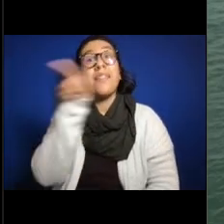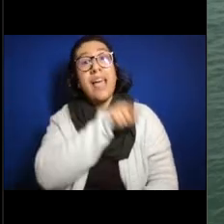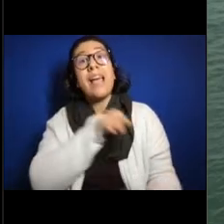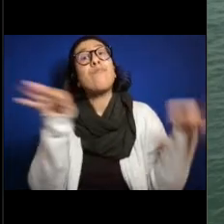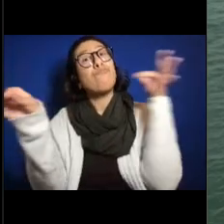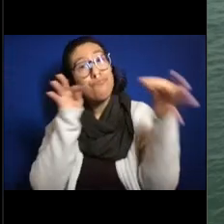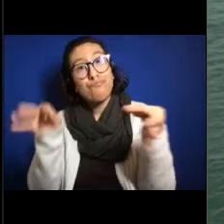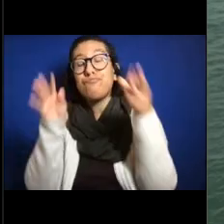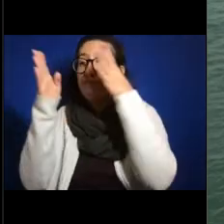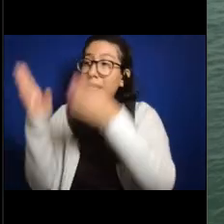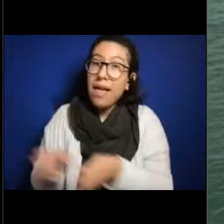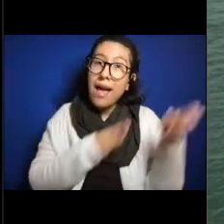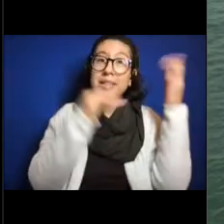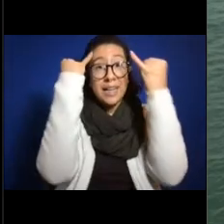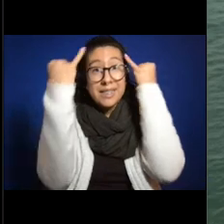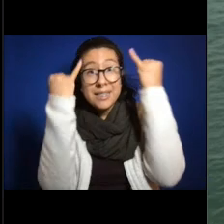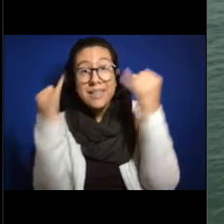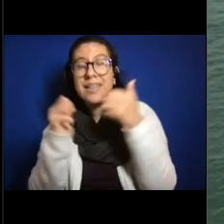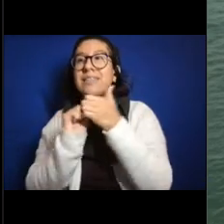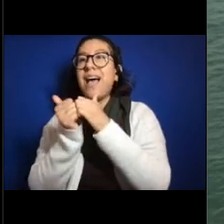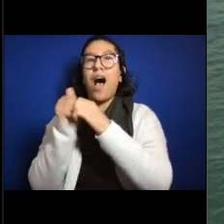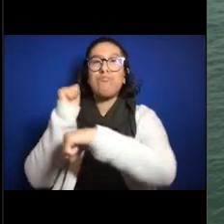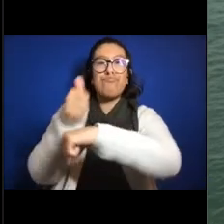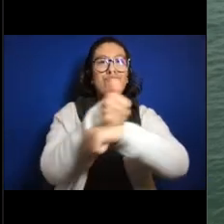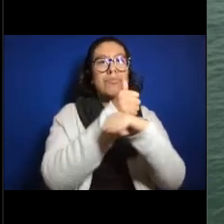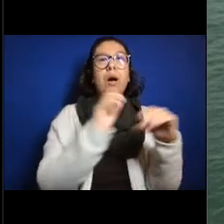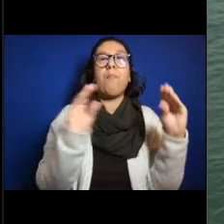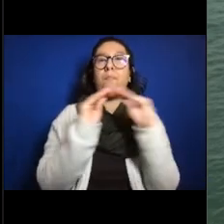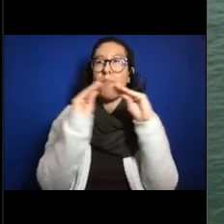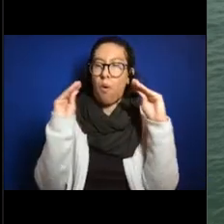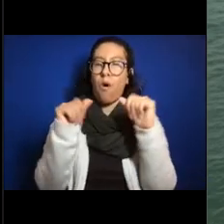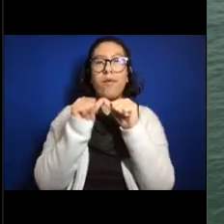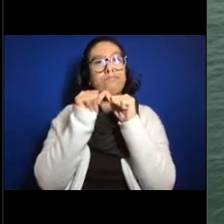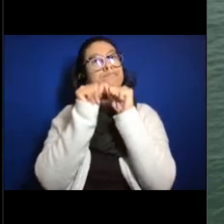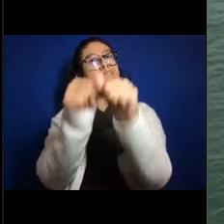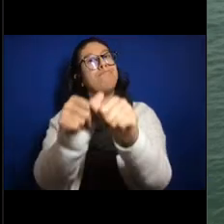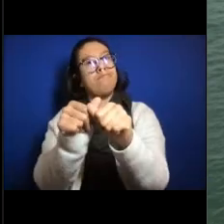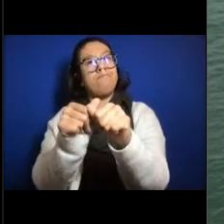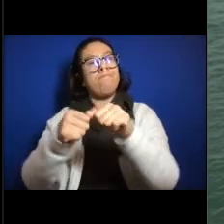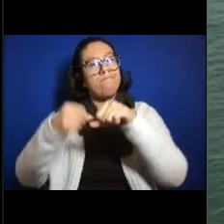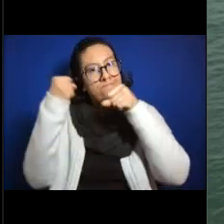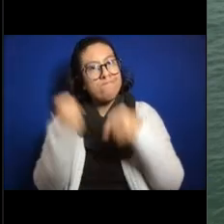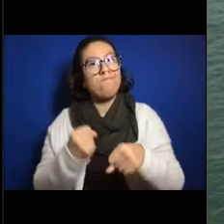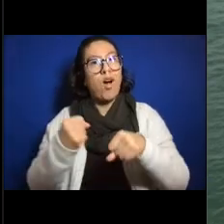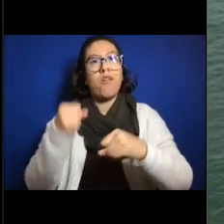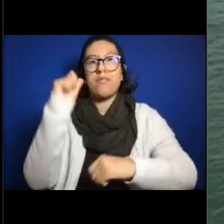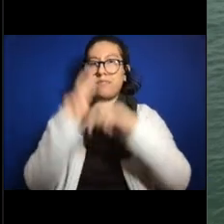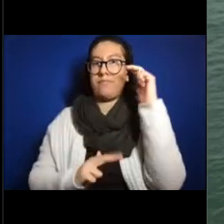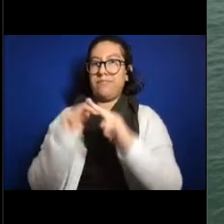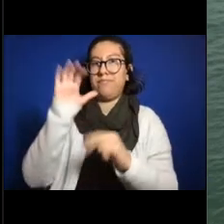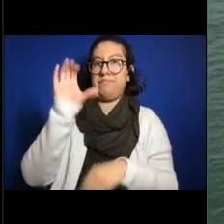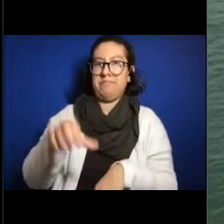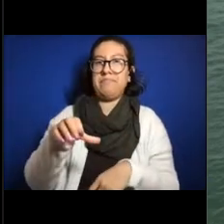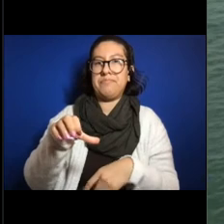for how could we create more resilient coastal communities and their ideas are just really fabulous. And they what's really neat too,